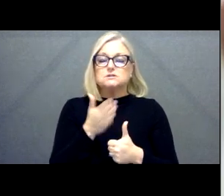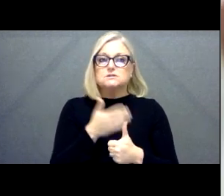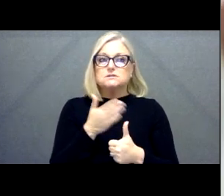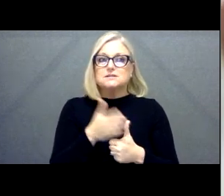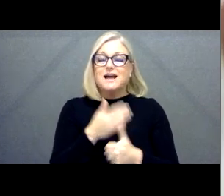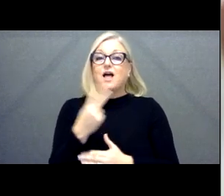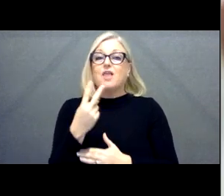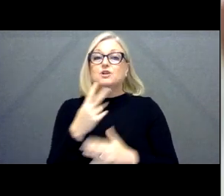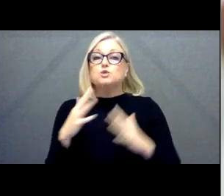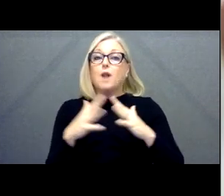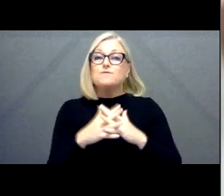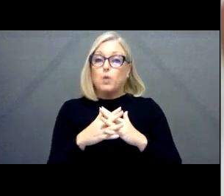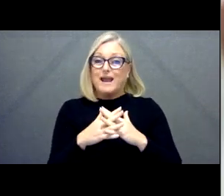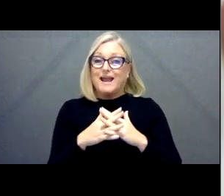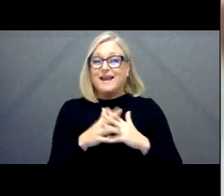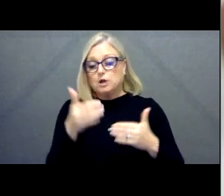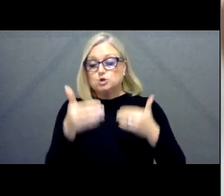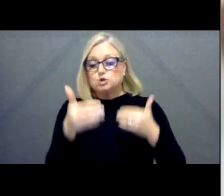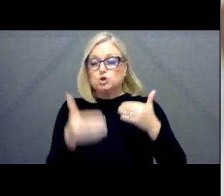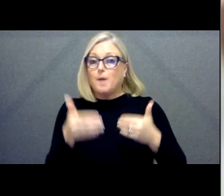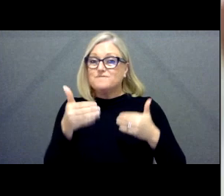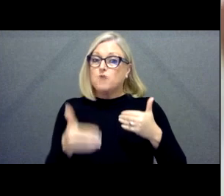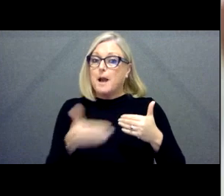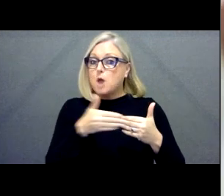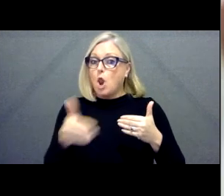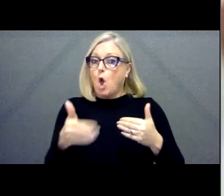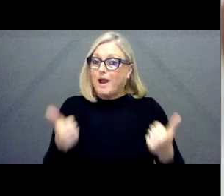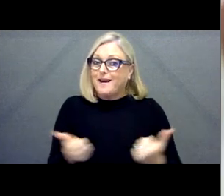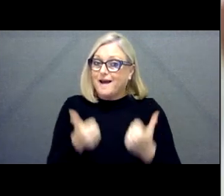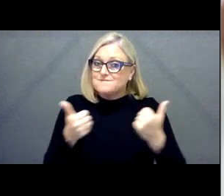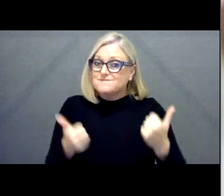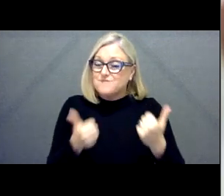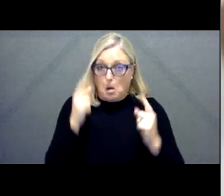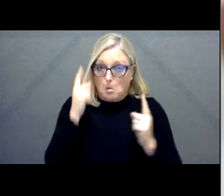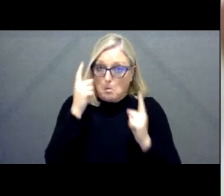frame long enough for all clients could you see a benefit in expanding support for a longer